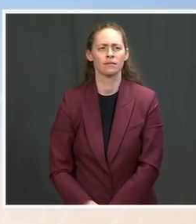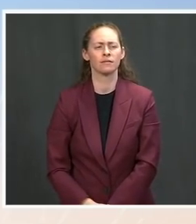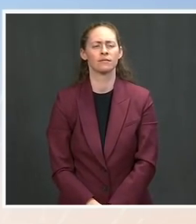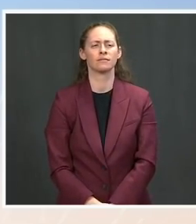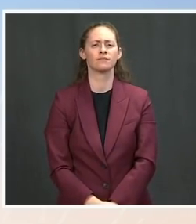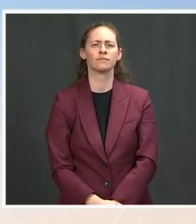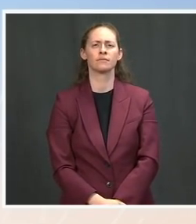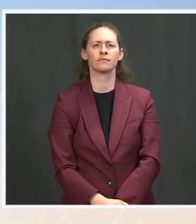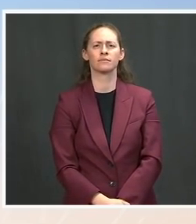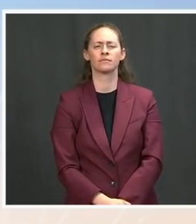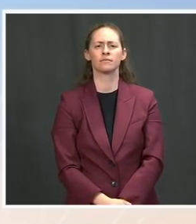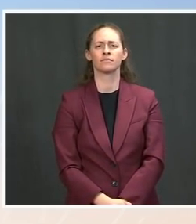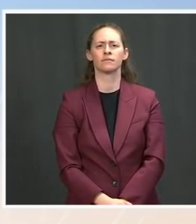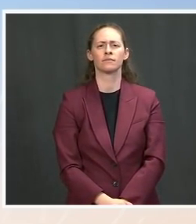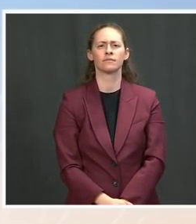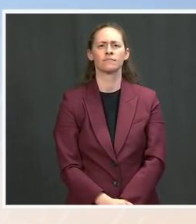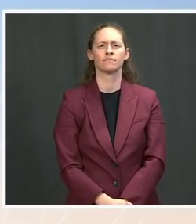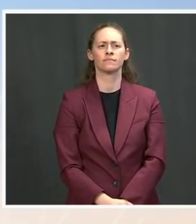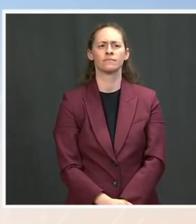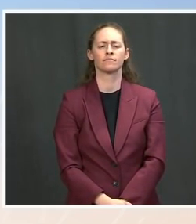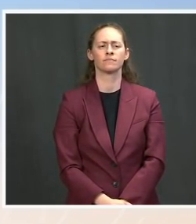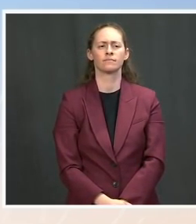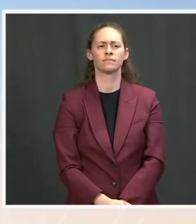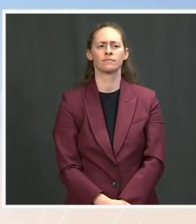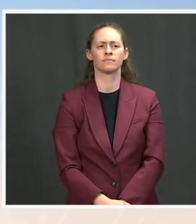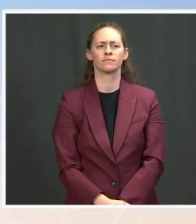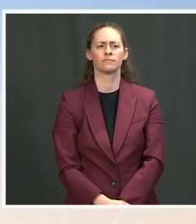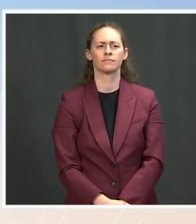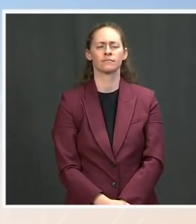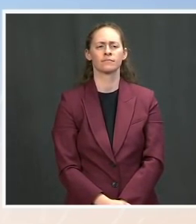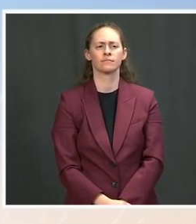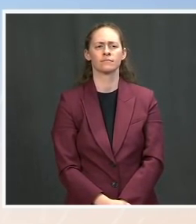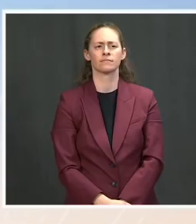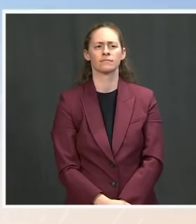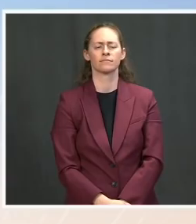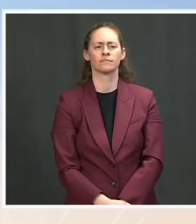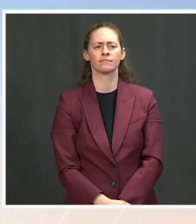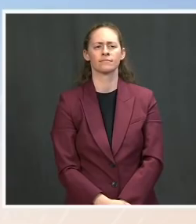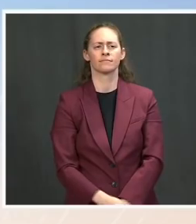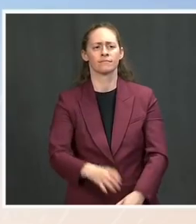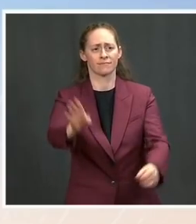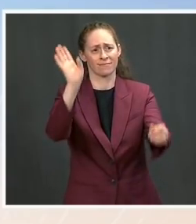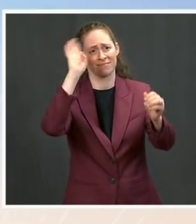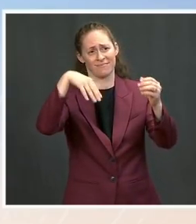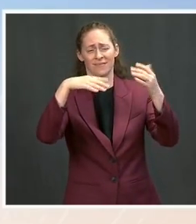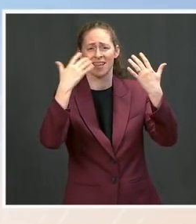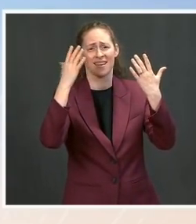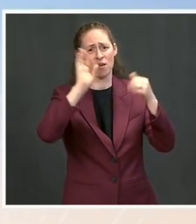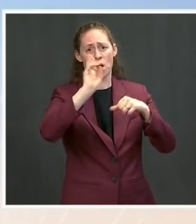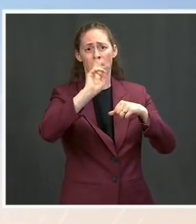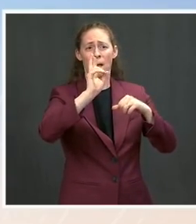you know, the Republican Party seems to be spending a lot of blood, sweat, and tears trying to figure out where they stand